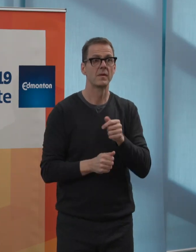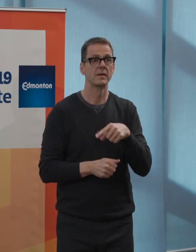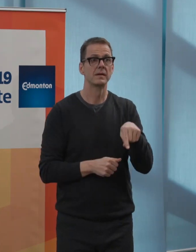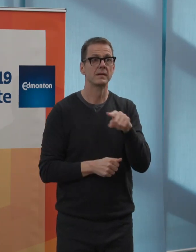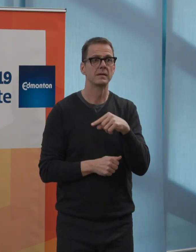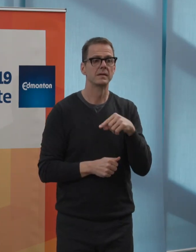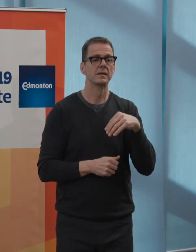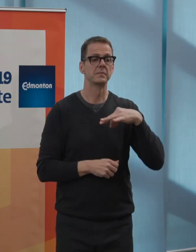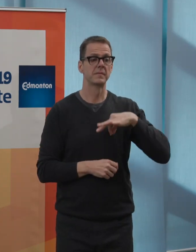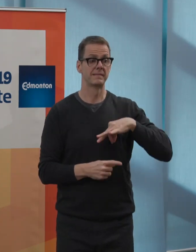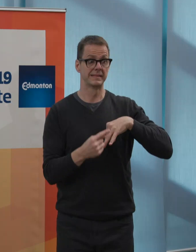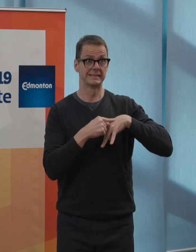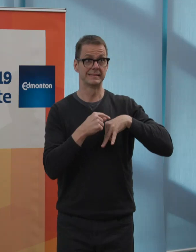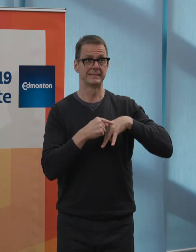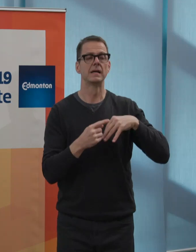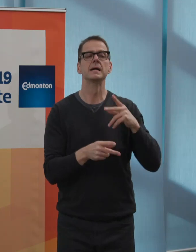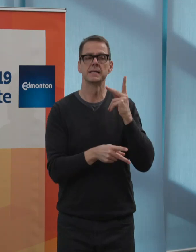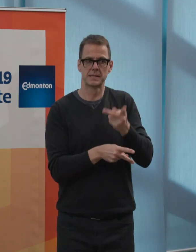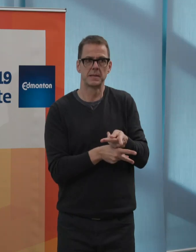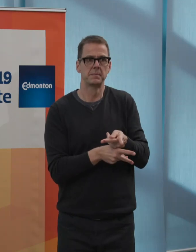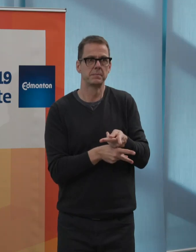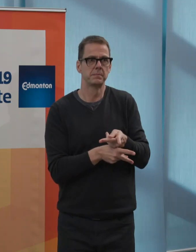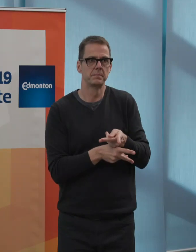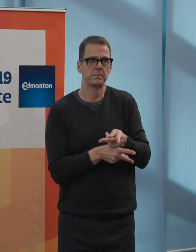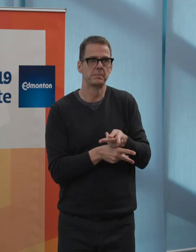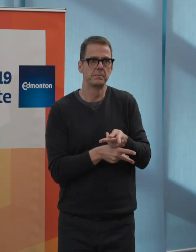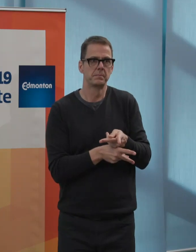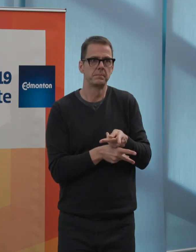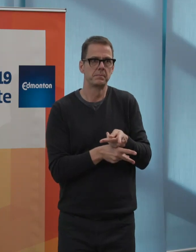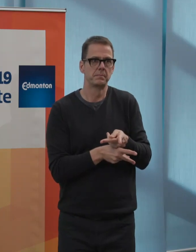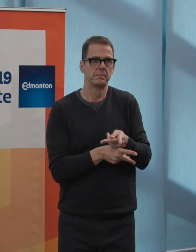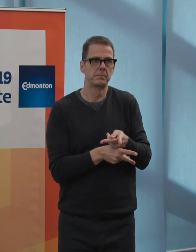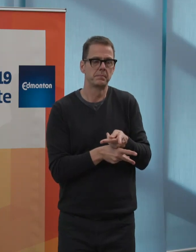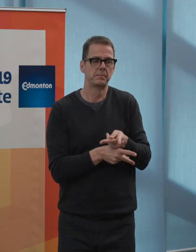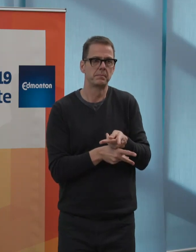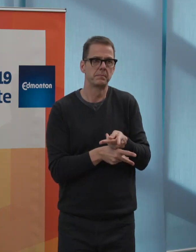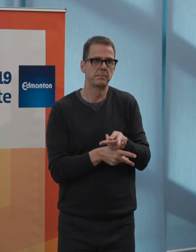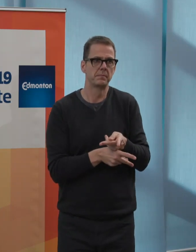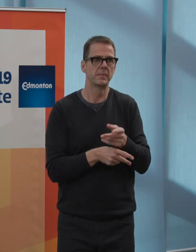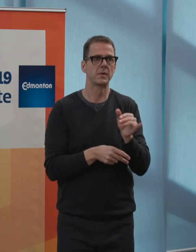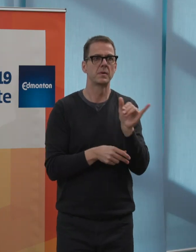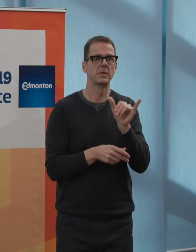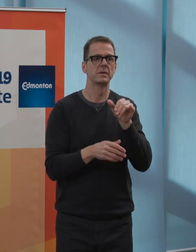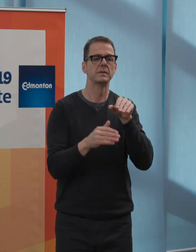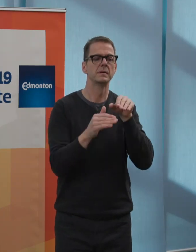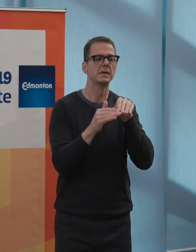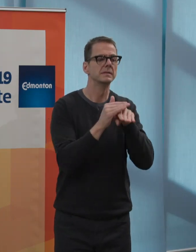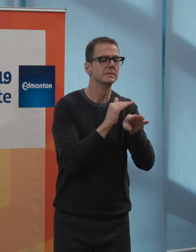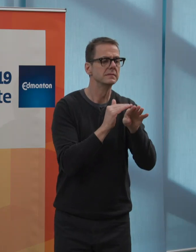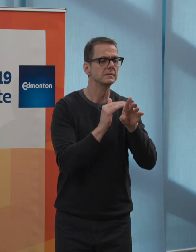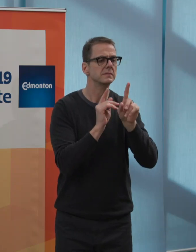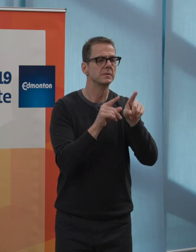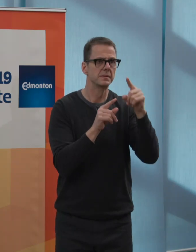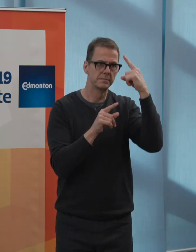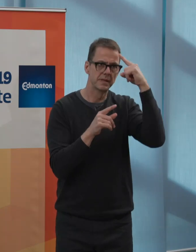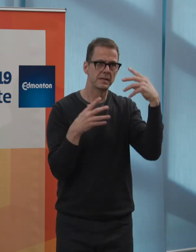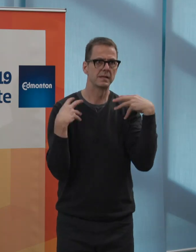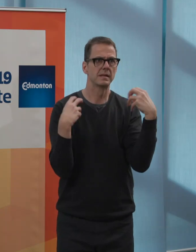colleagues in the city fold during this temporary layoff period they will have access to their emails and the information that we're sharing on a